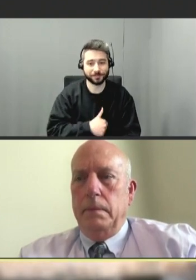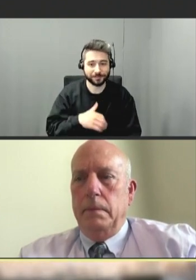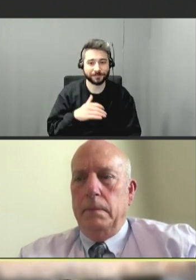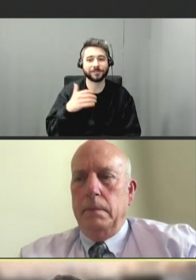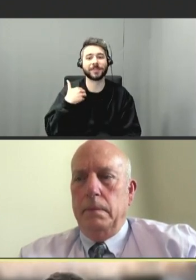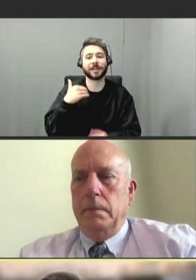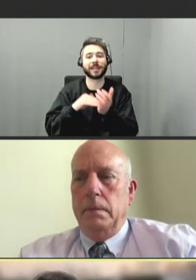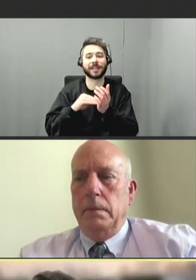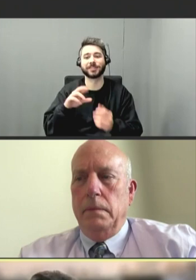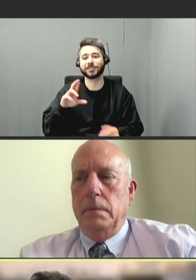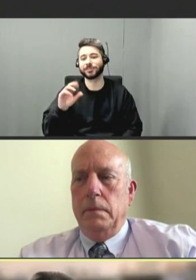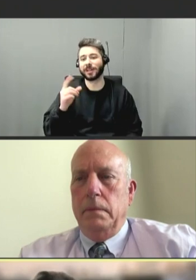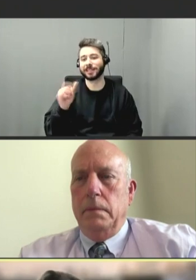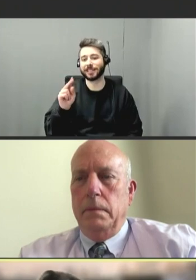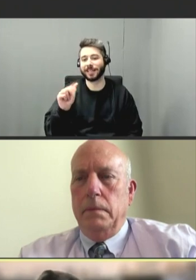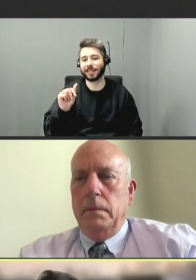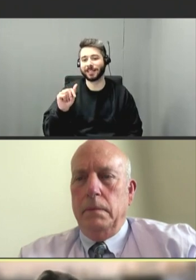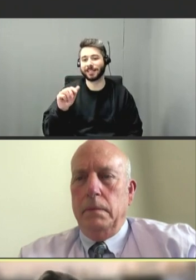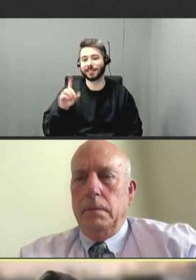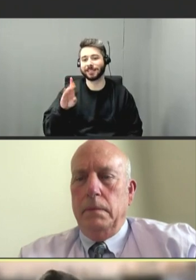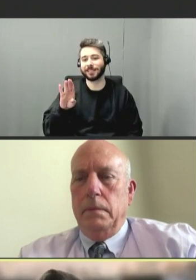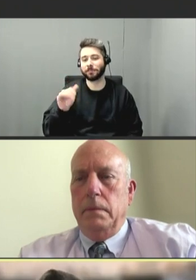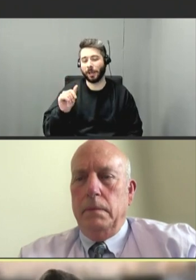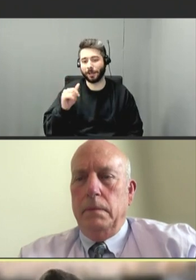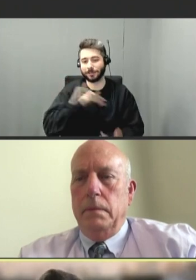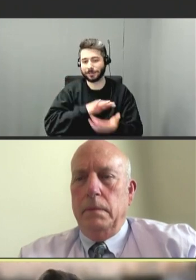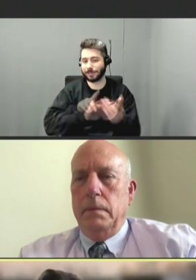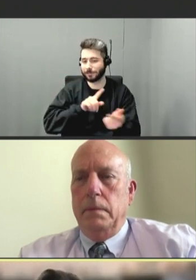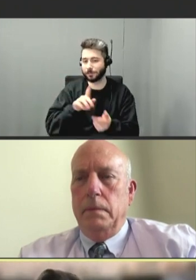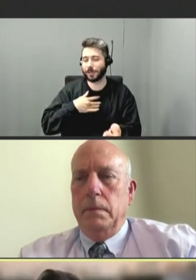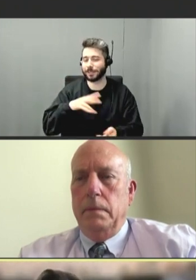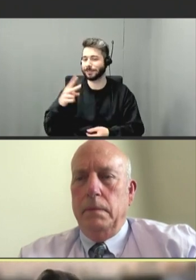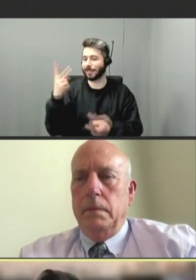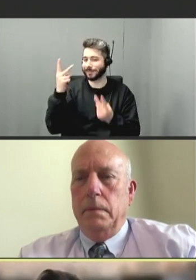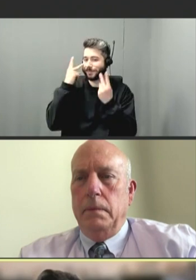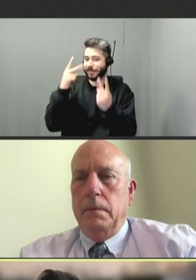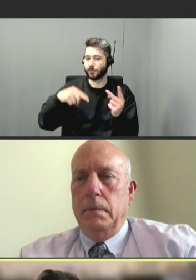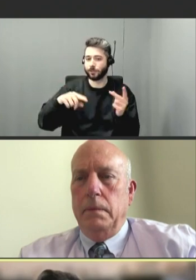I'm going to -- I'm Dr. Roxana Diba; nice to meet you. This is my second visit to this wonderful meeting.